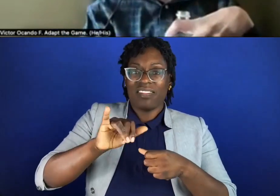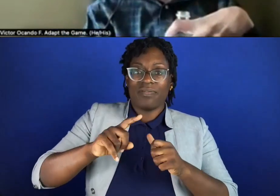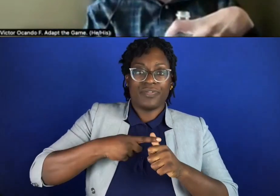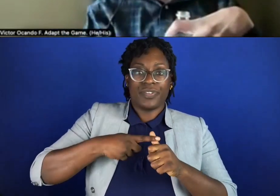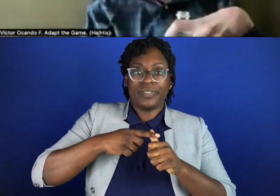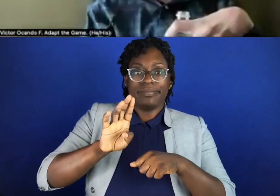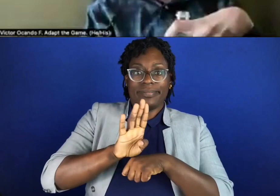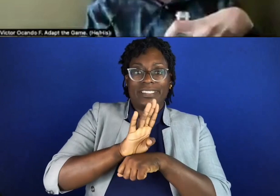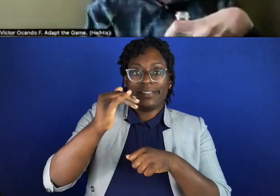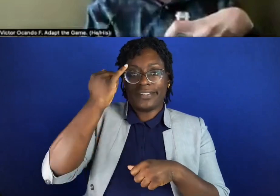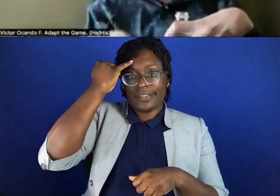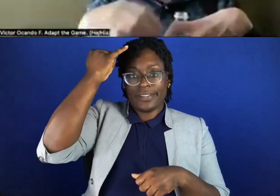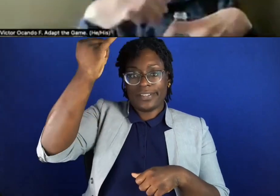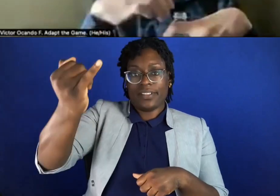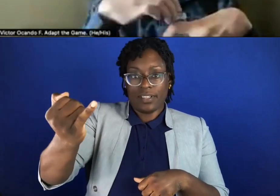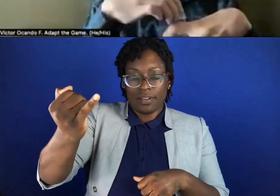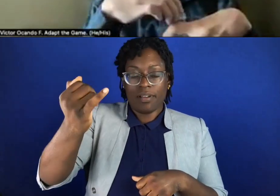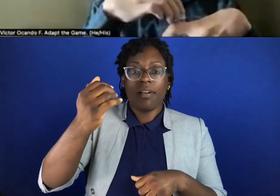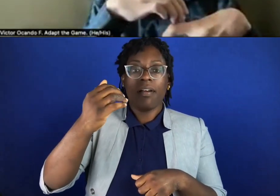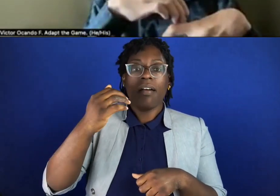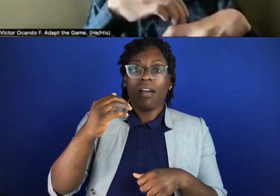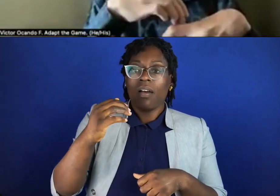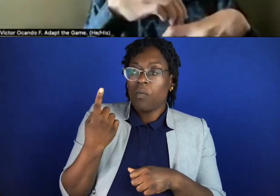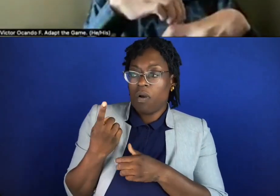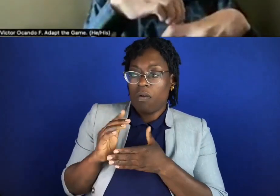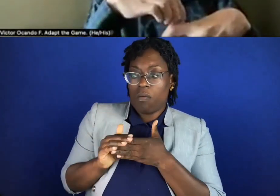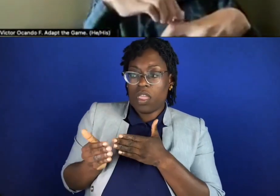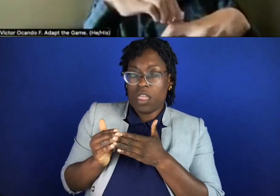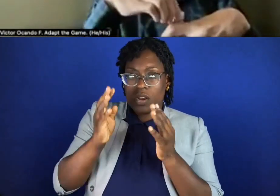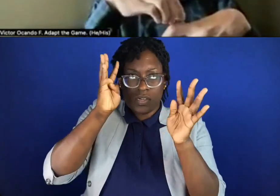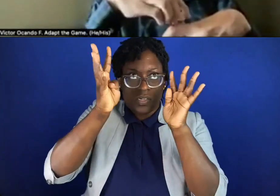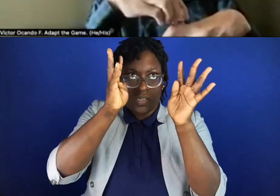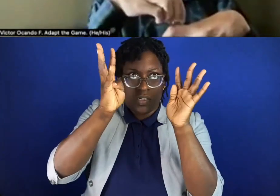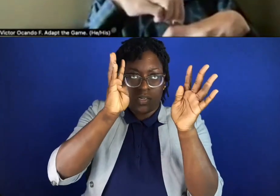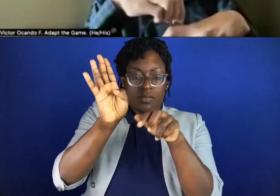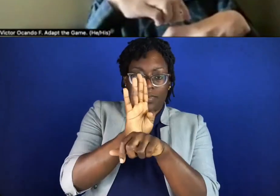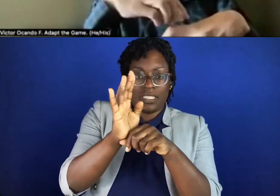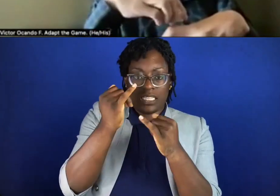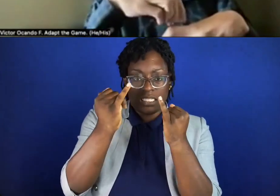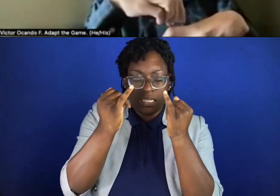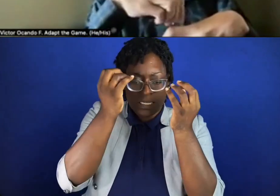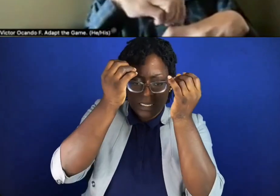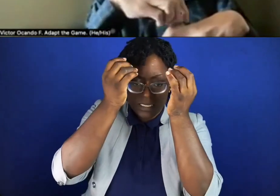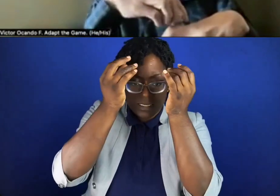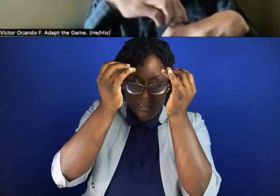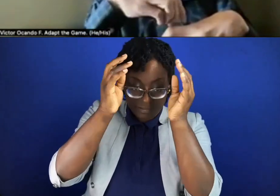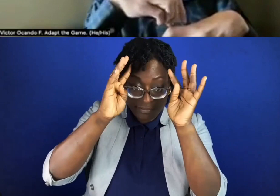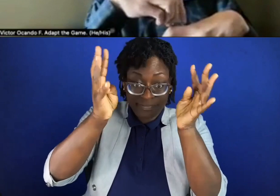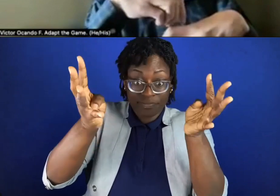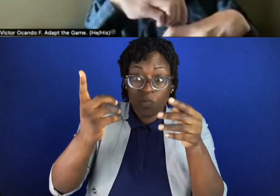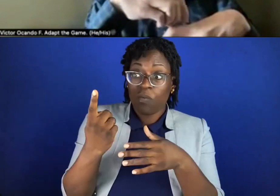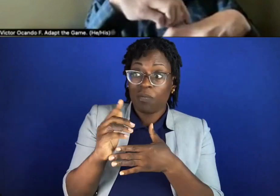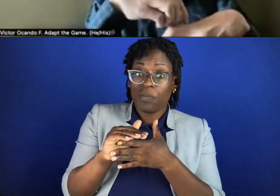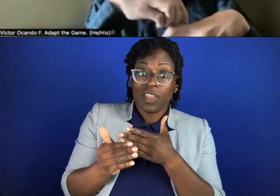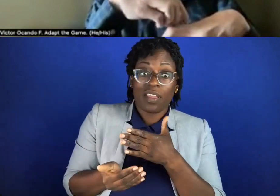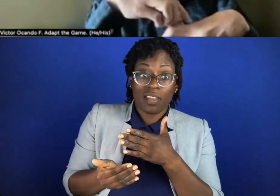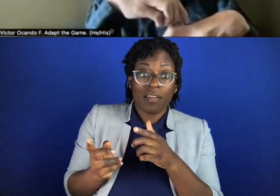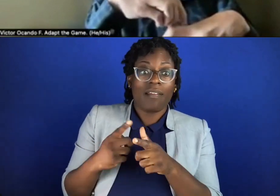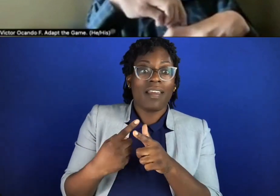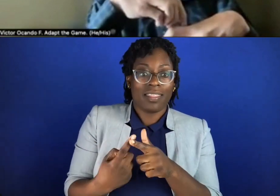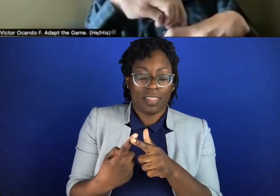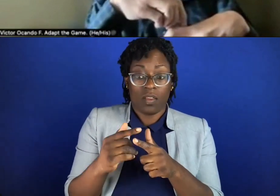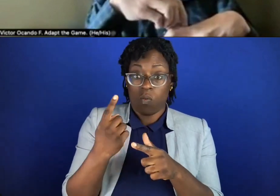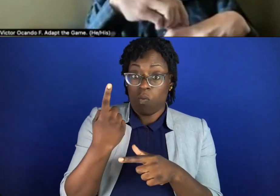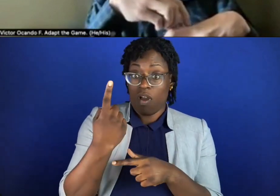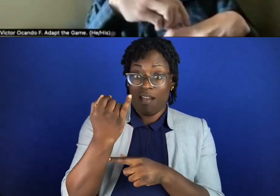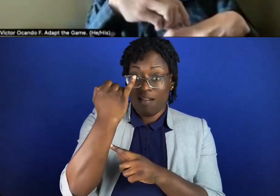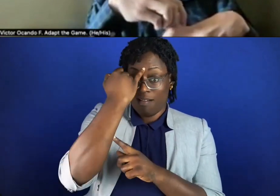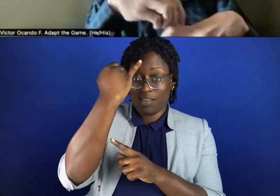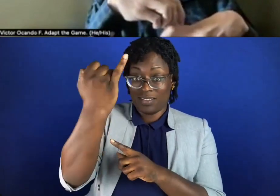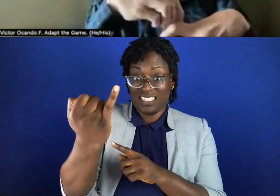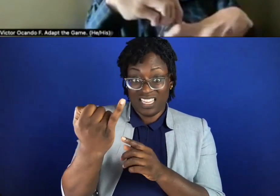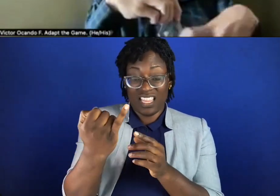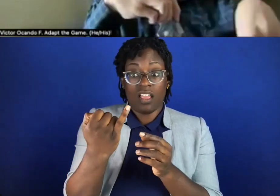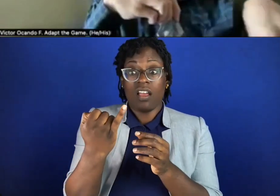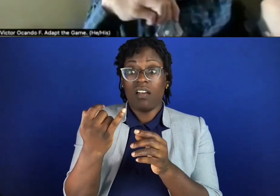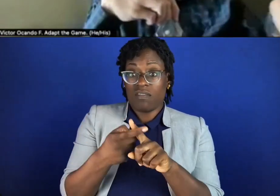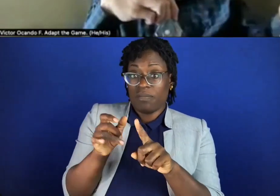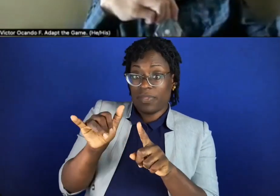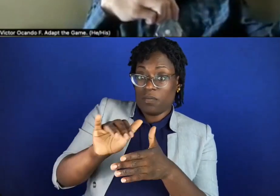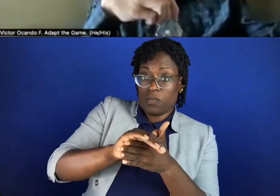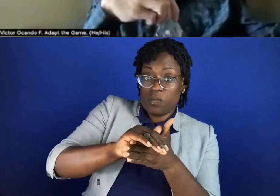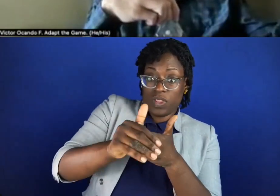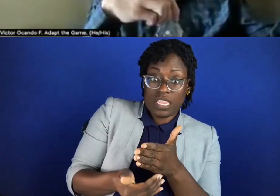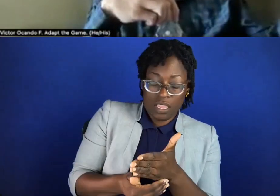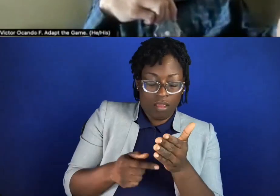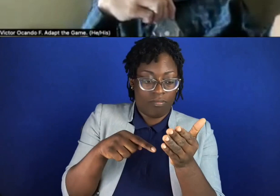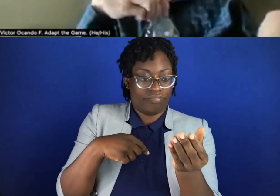And that was really where I took my idea to OK, I'm ready to start this.